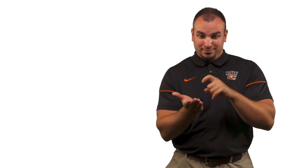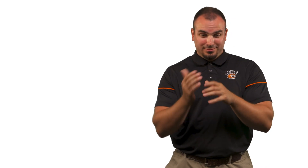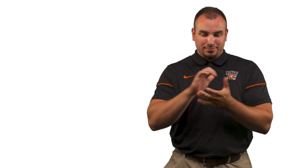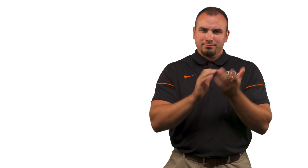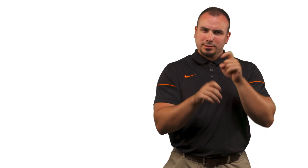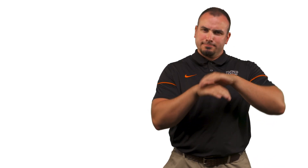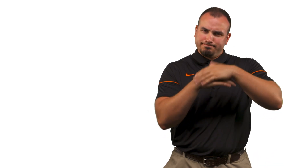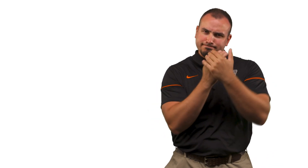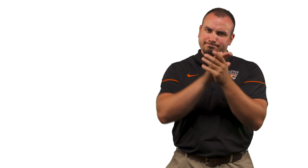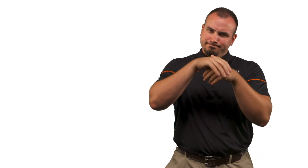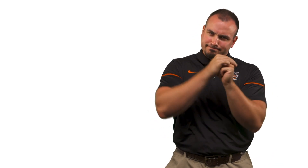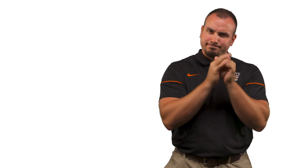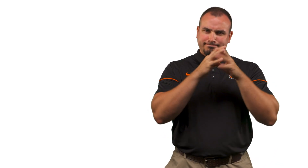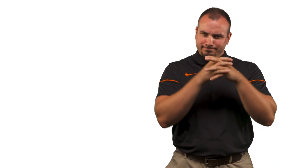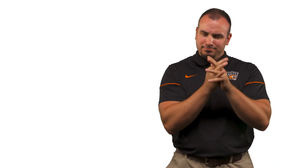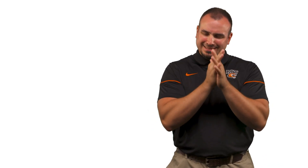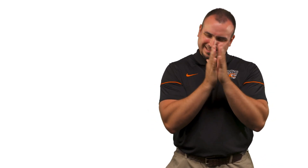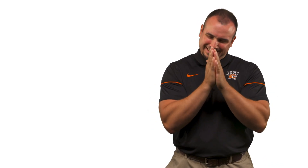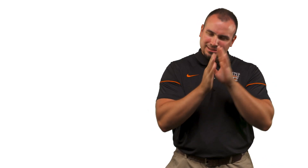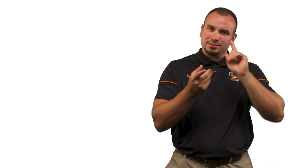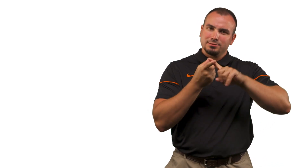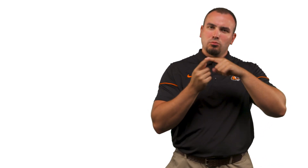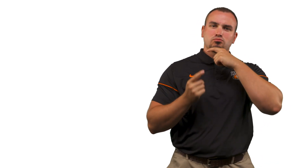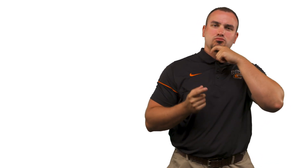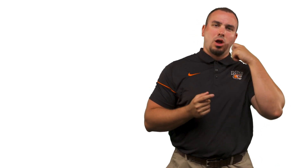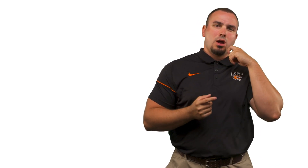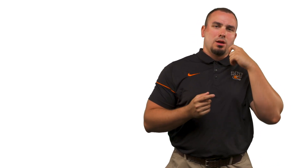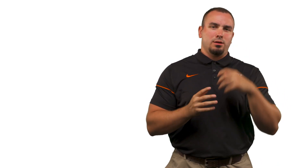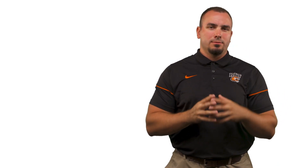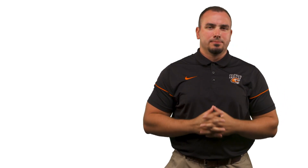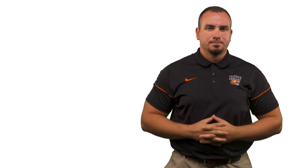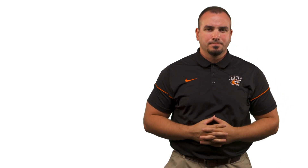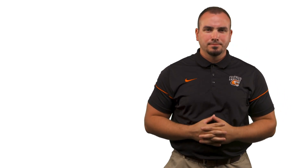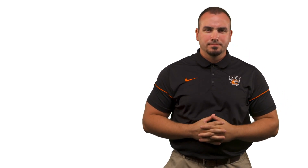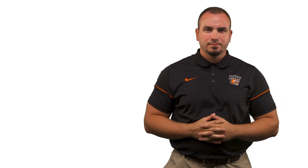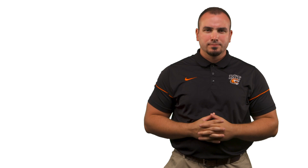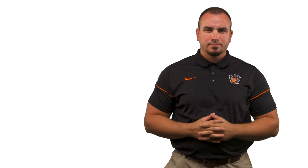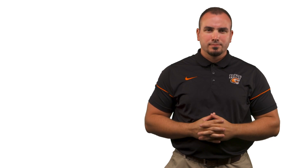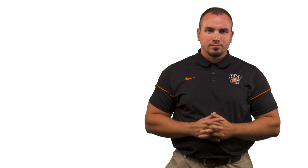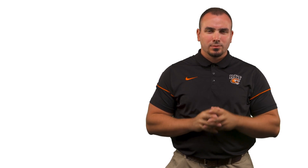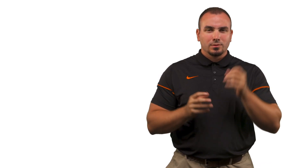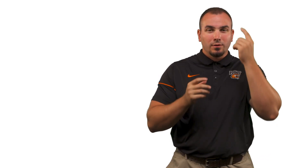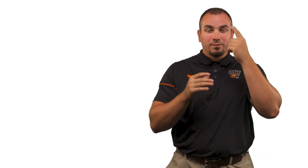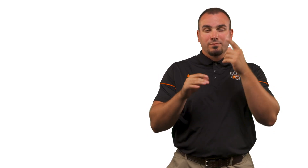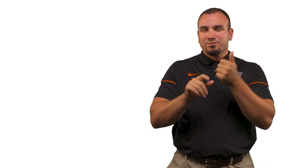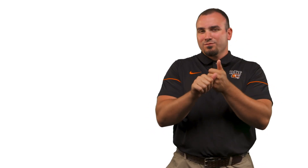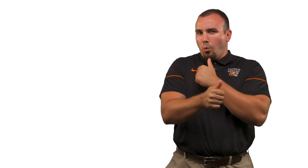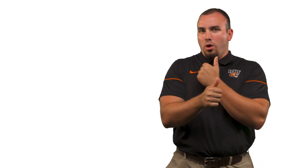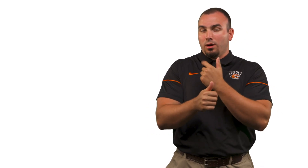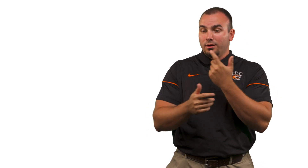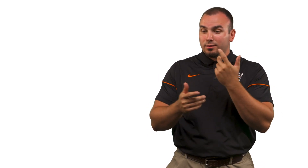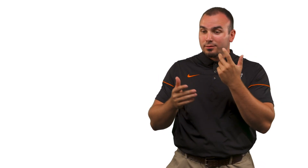Cover both hands entirely and rub together until dry.